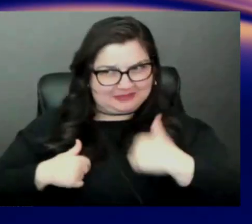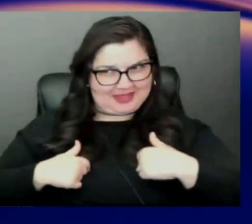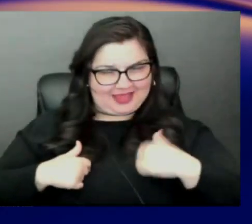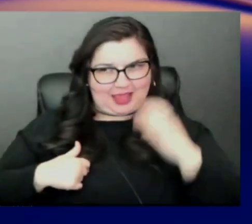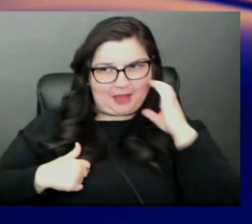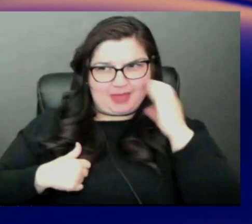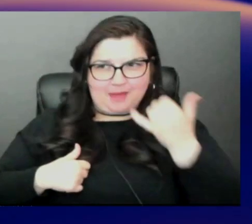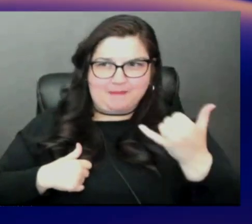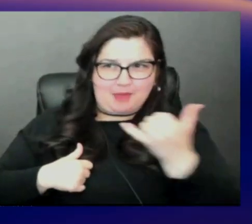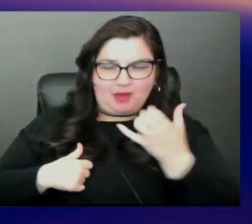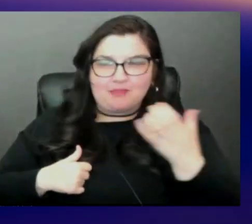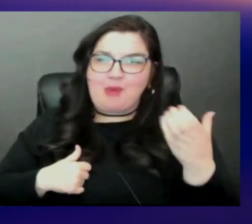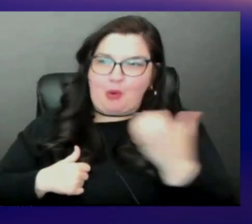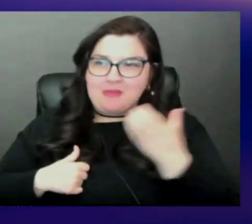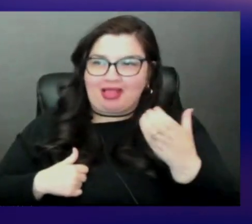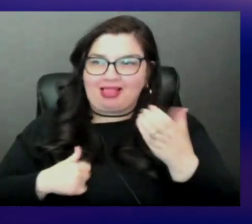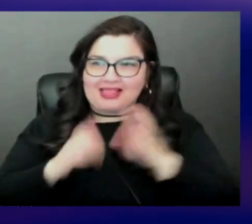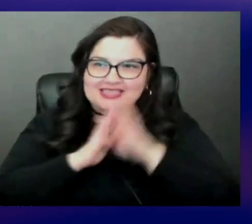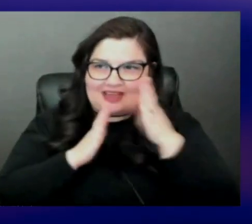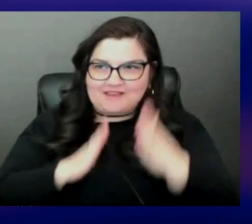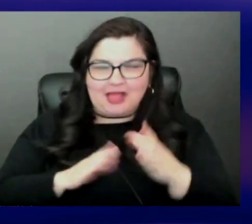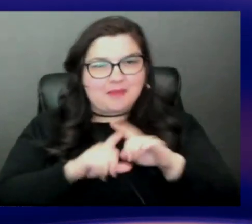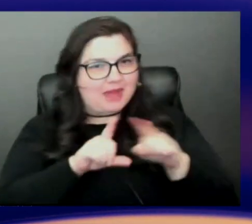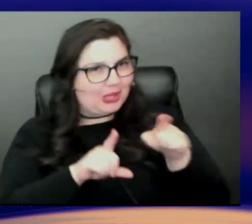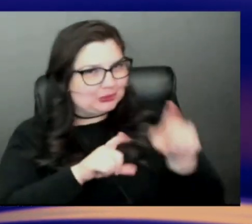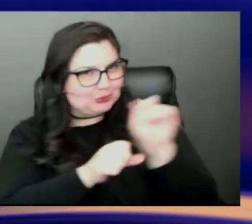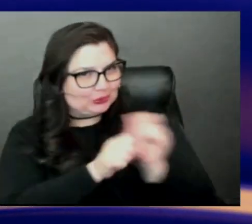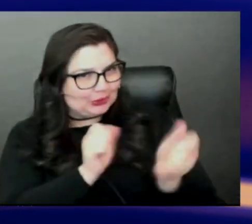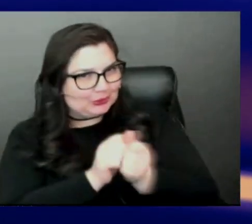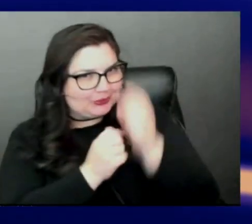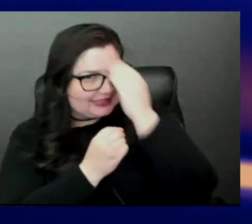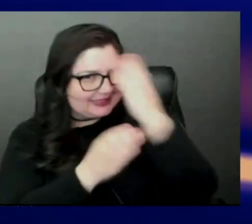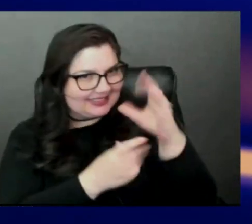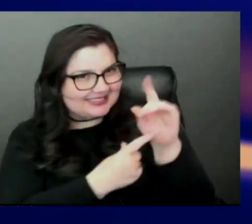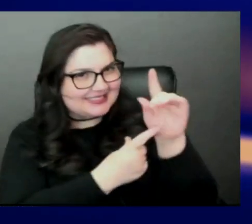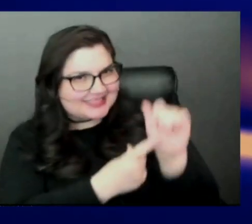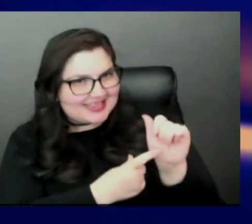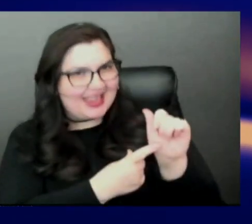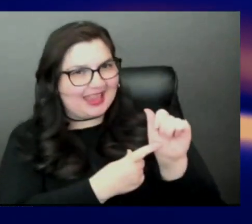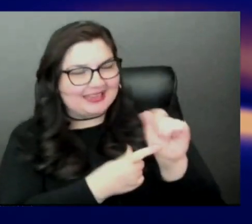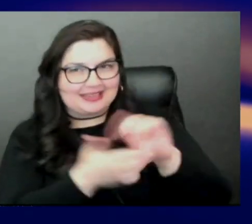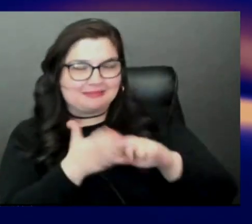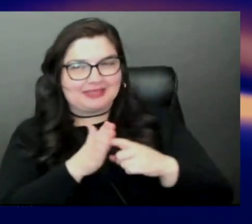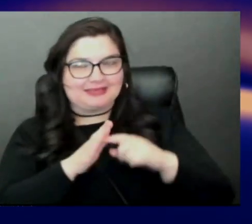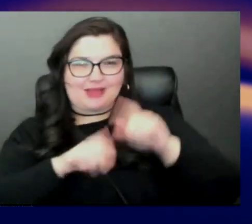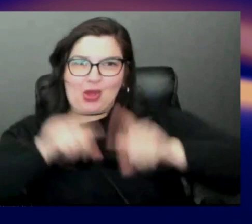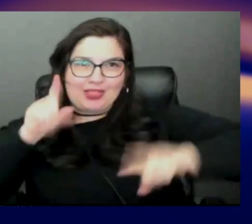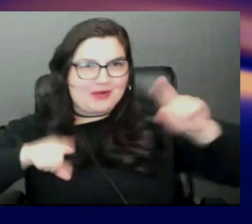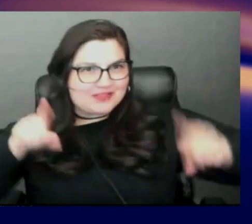But you've worked with data. So you're familiar with some of the challenges of data sort of being all over the place. [Kyle] I have.